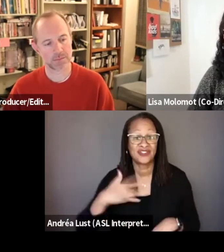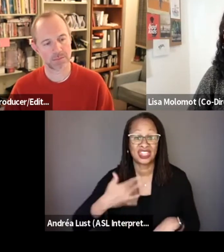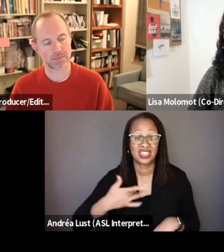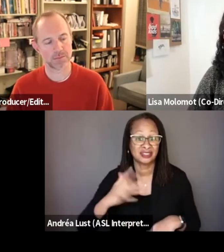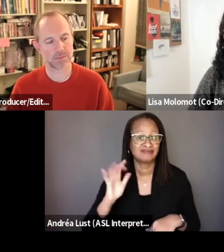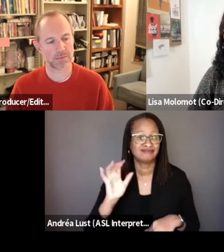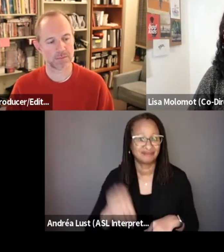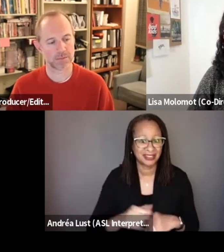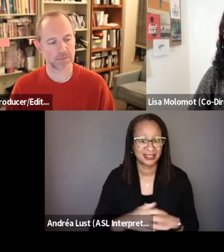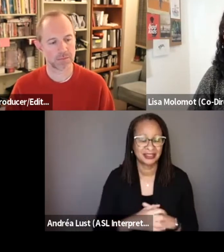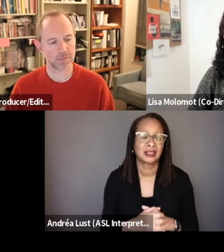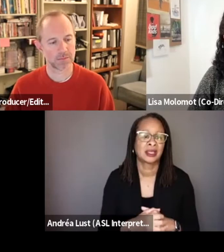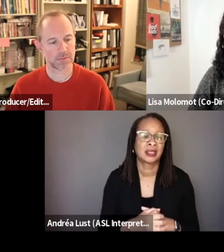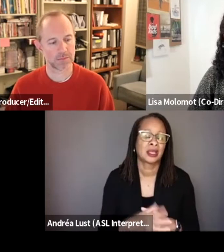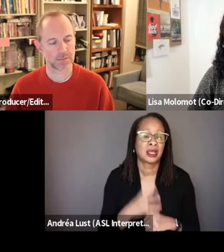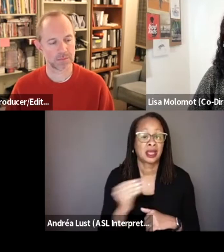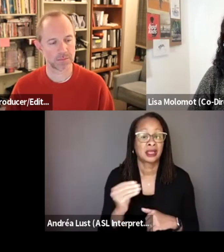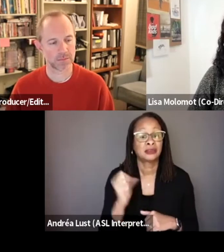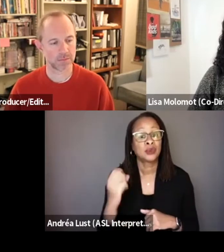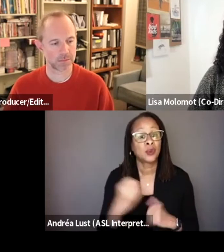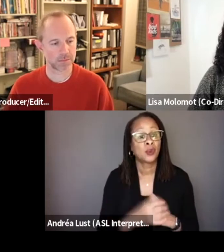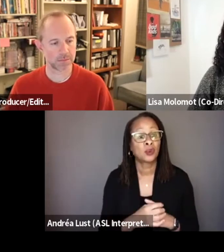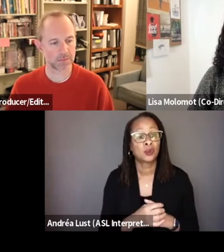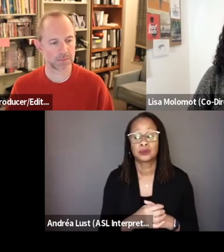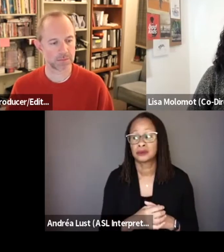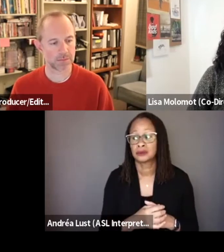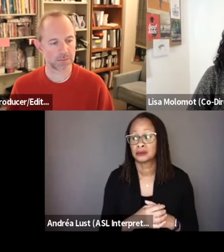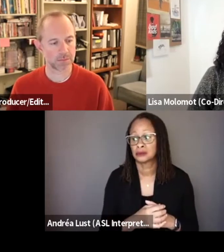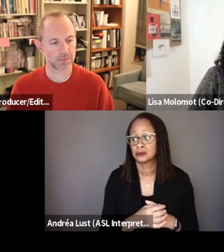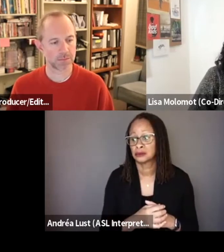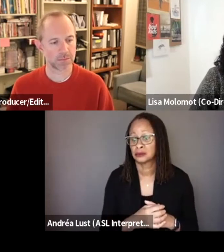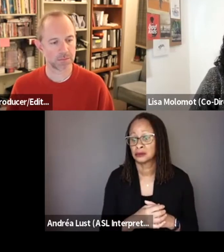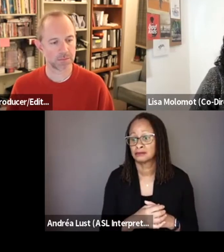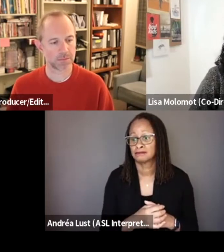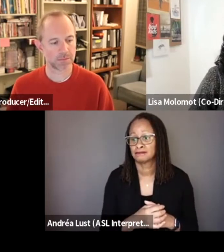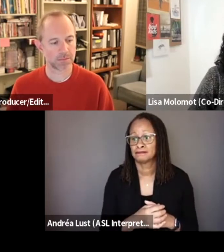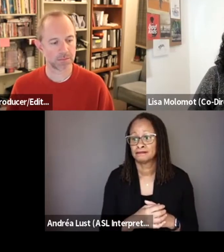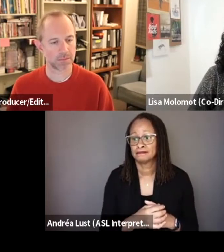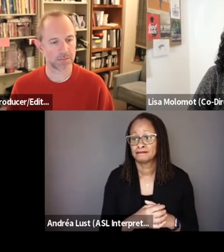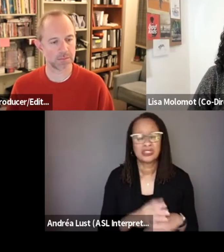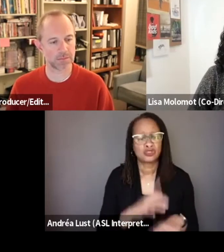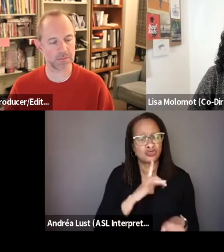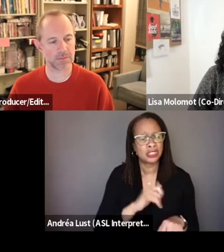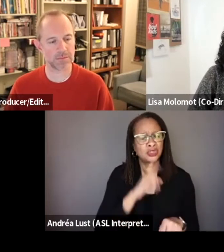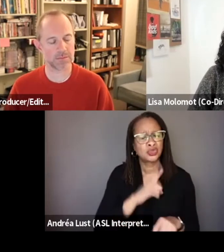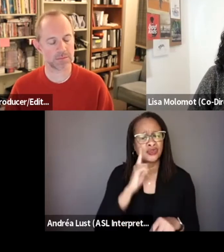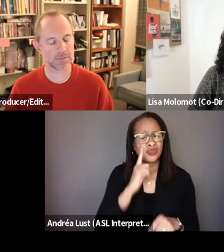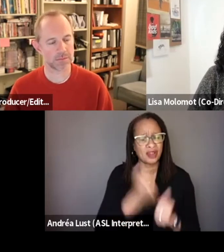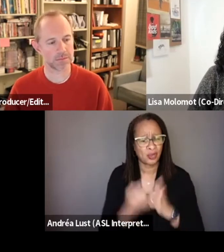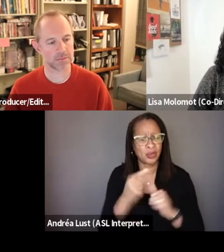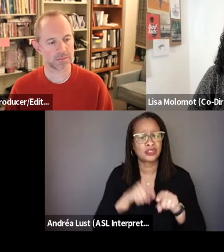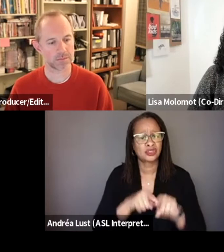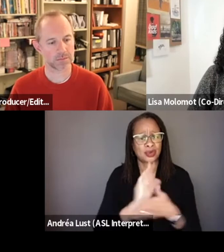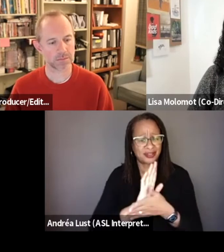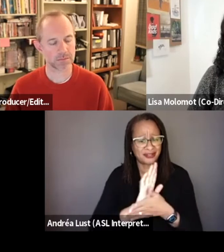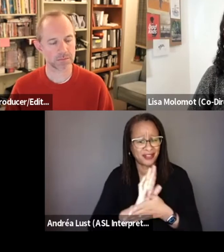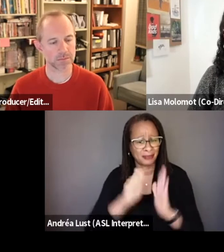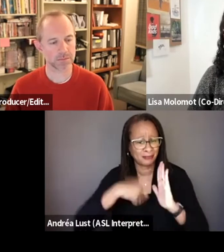and that was true for everyone we were filming. And the thing is we were going back